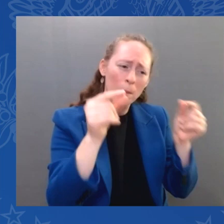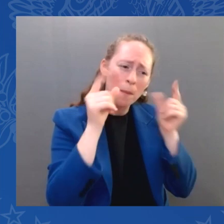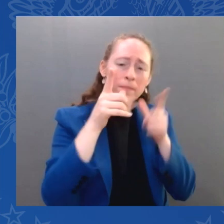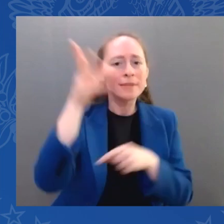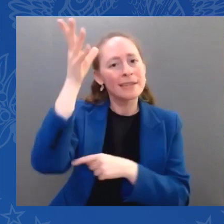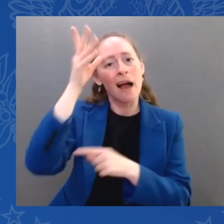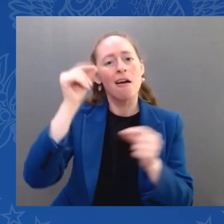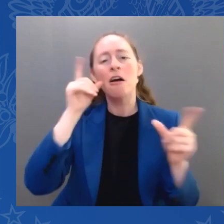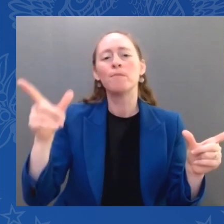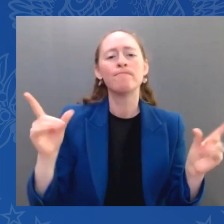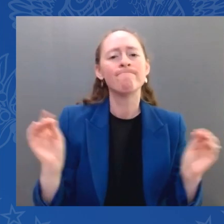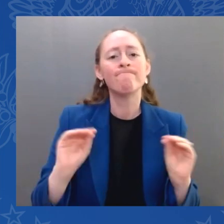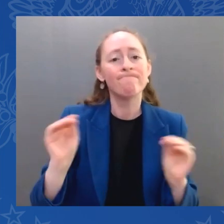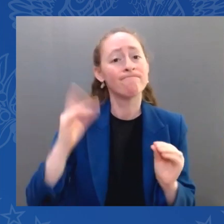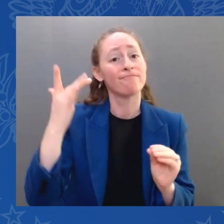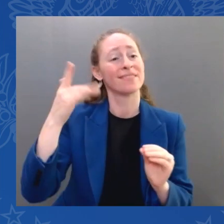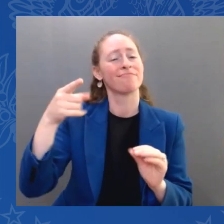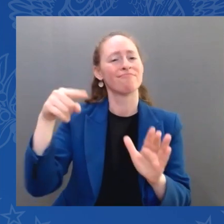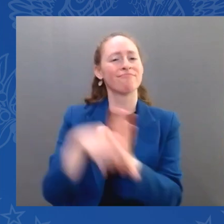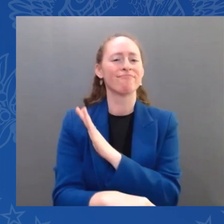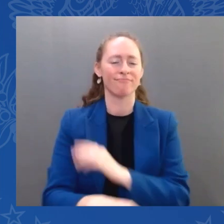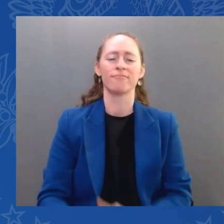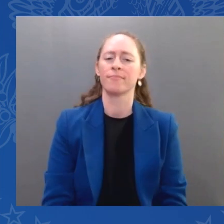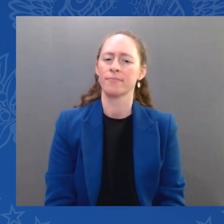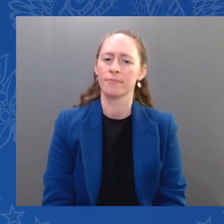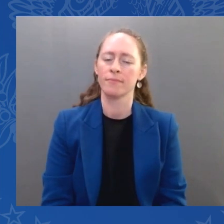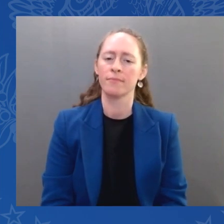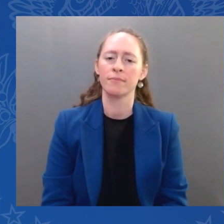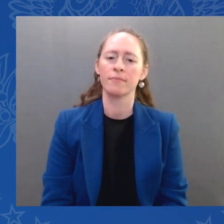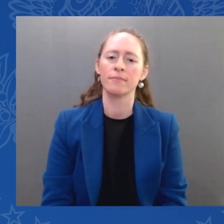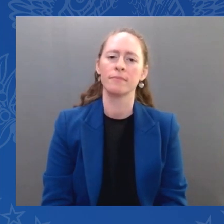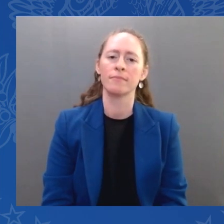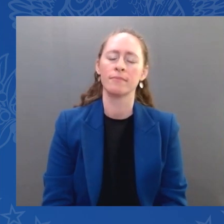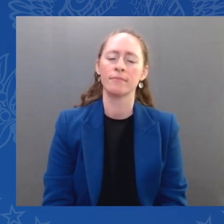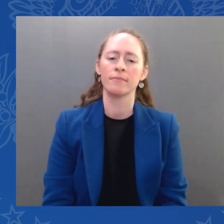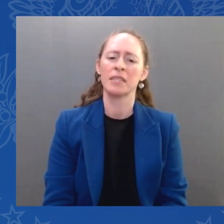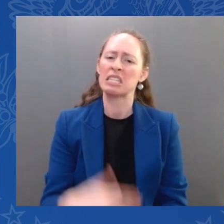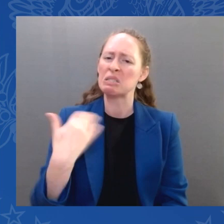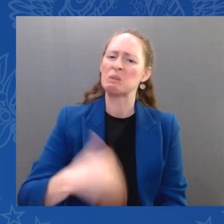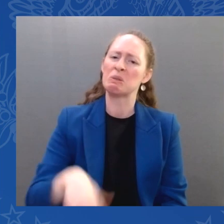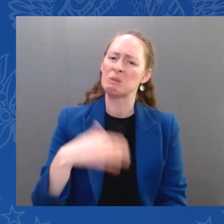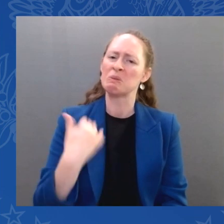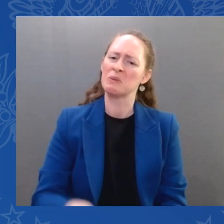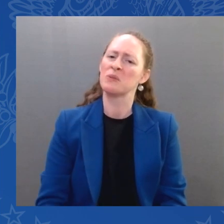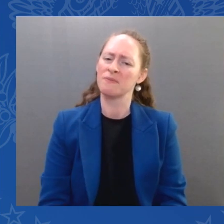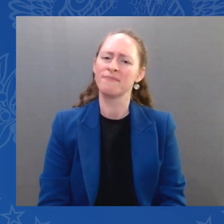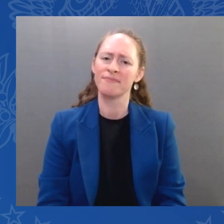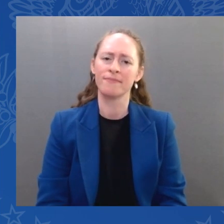last year in the United States, 25,000 by suicide.